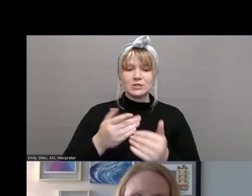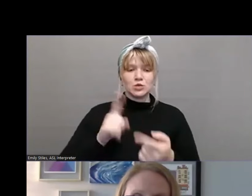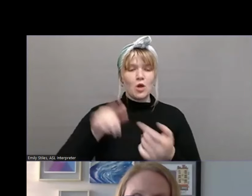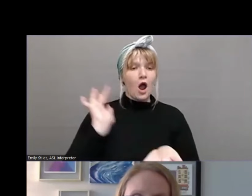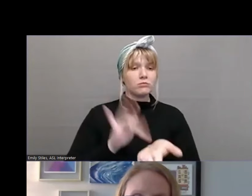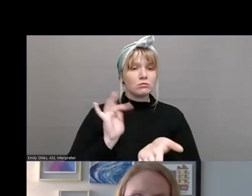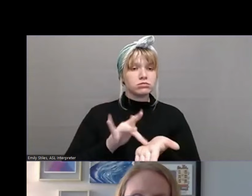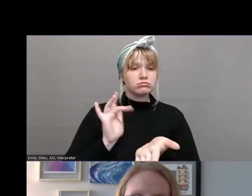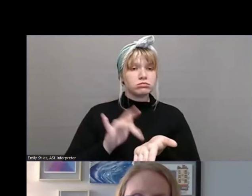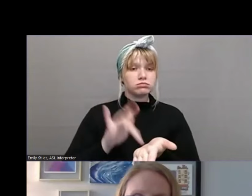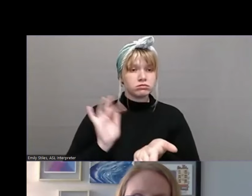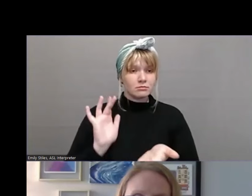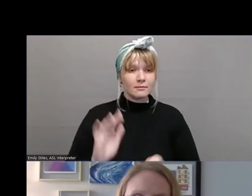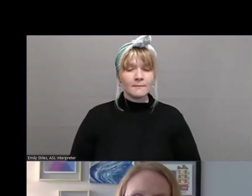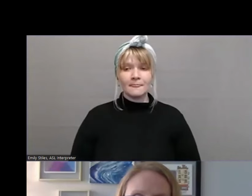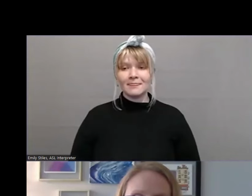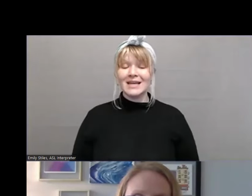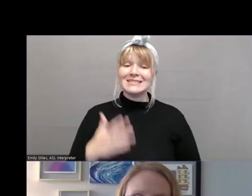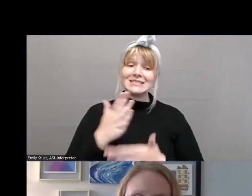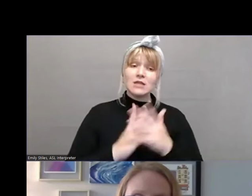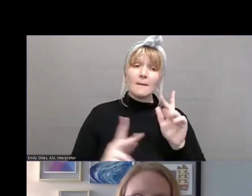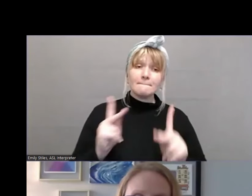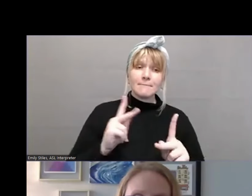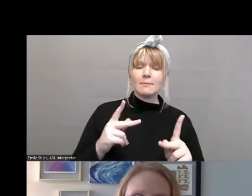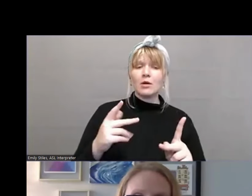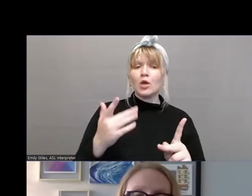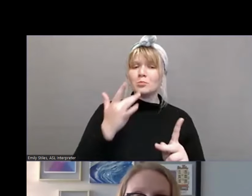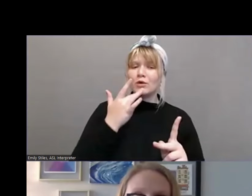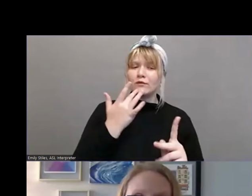less technical things, or the lower-tech, and some to the more high-tech.